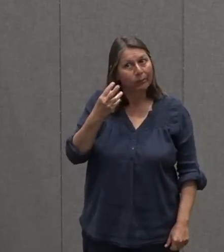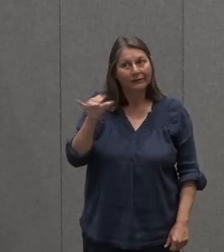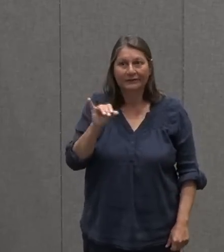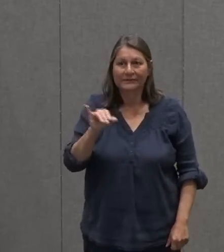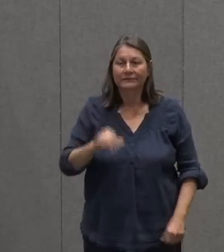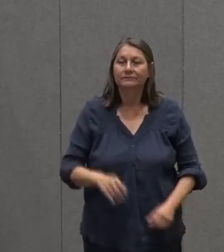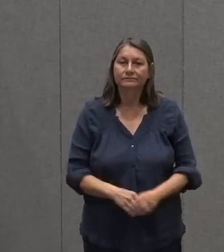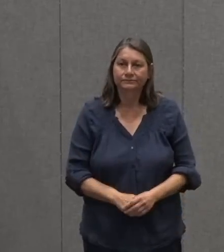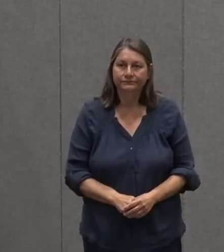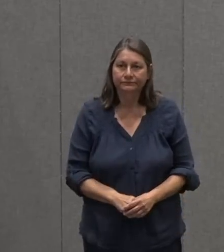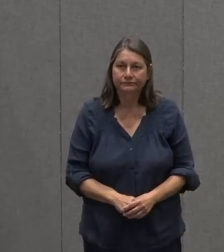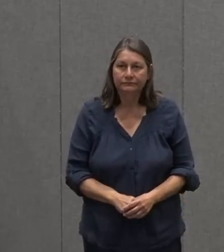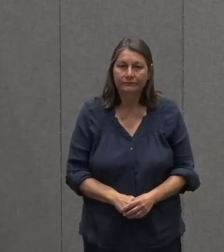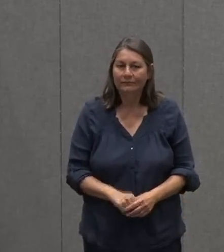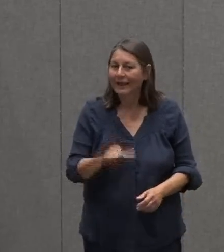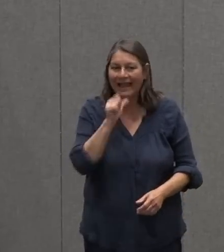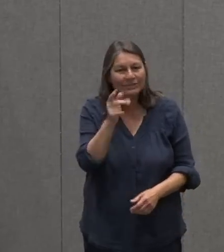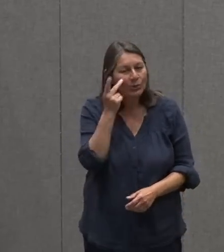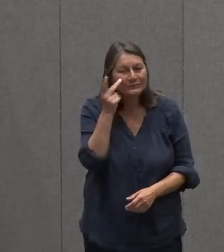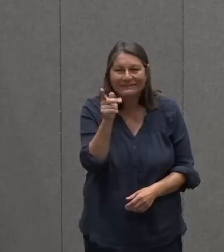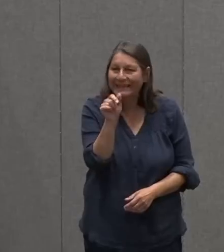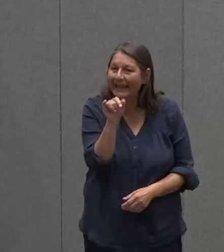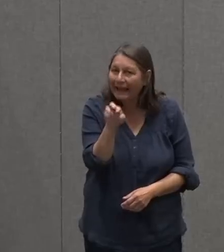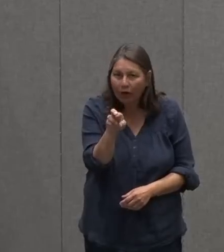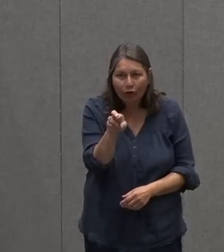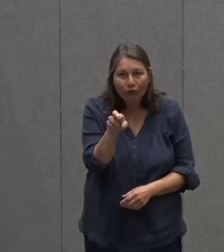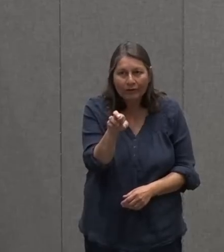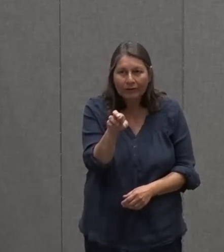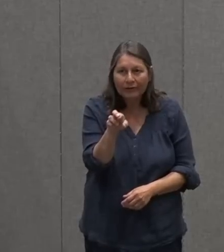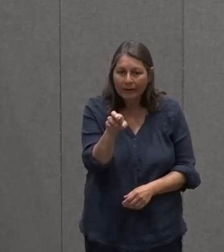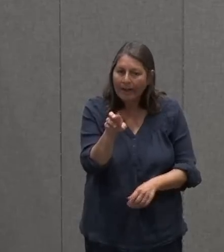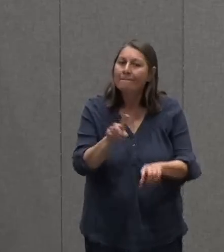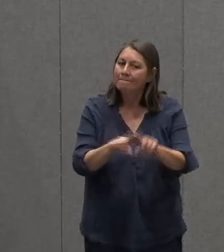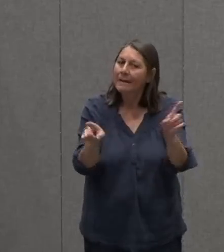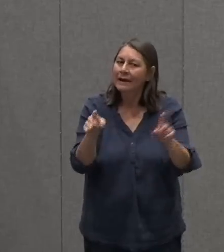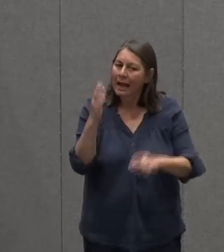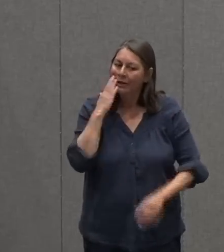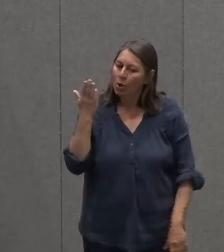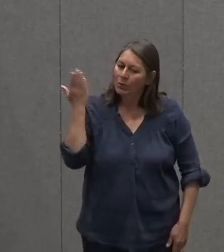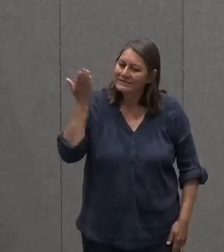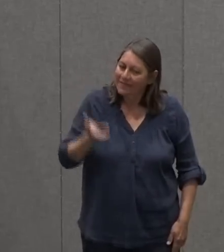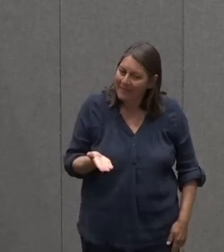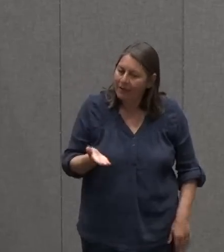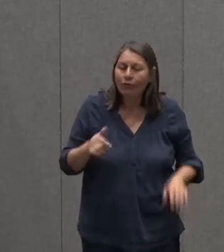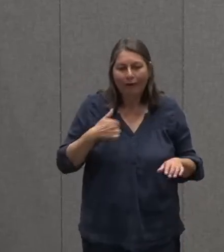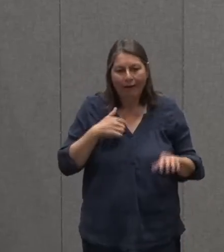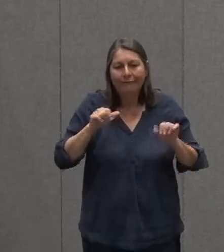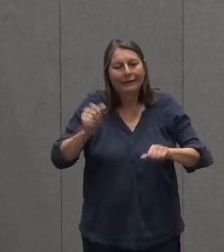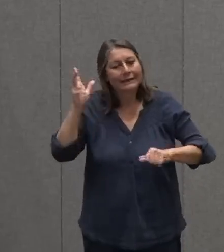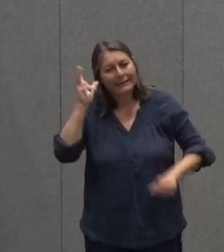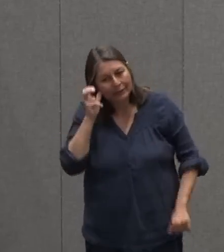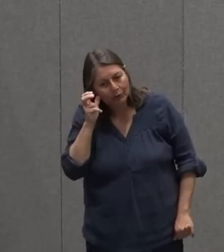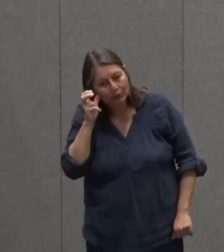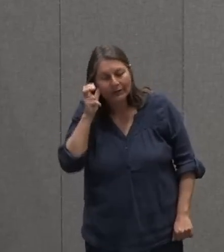So even though I don't see anything coming out of this pump, I can hear it. I can feel it.